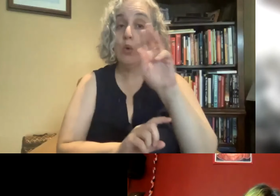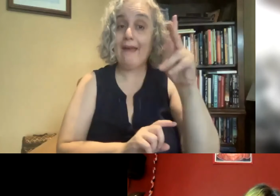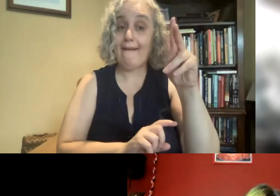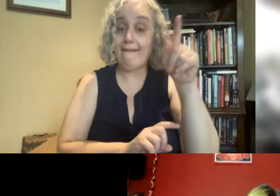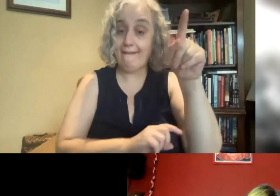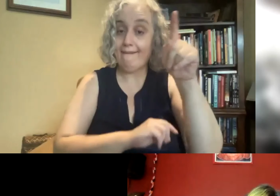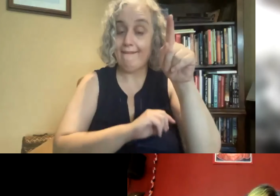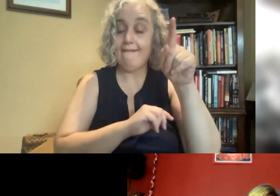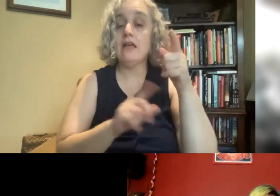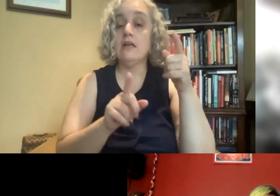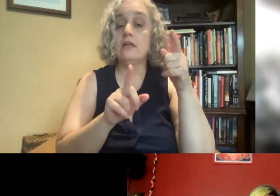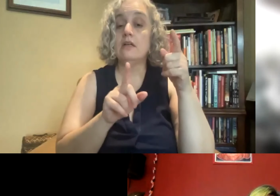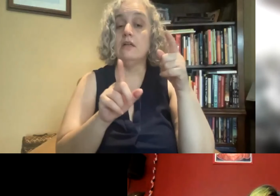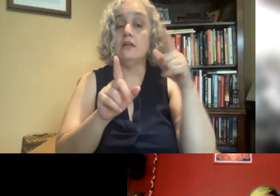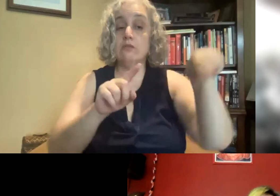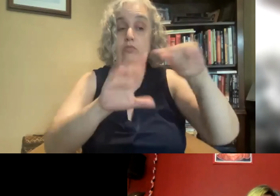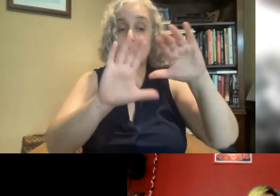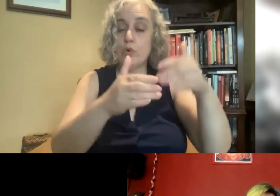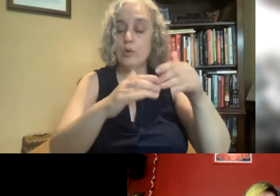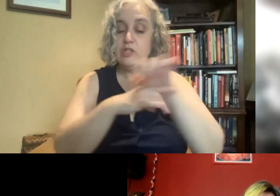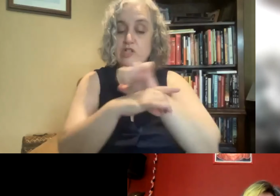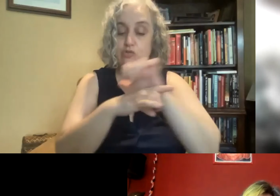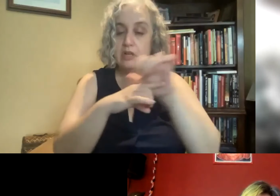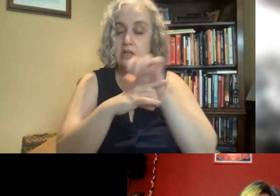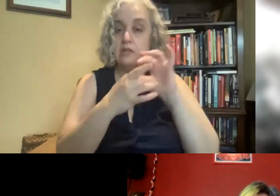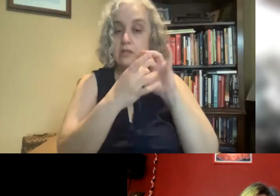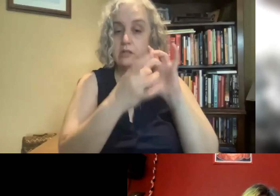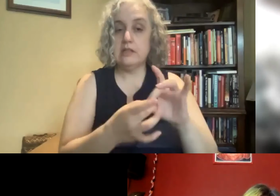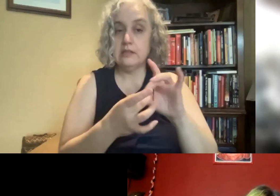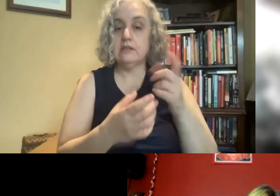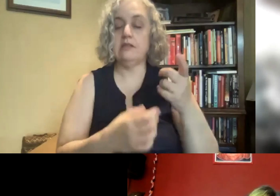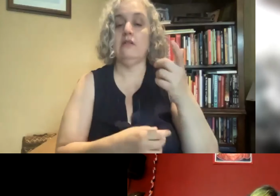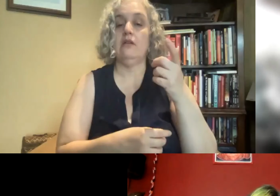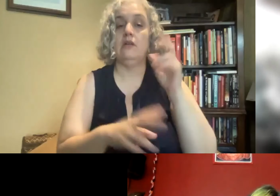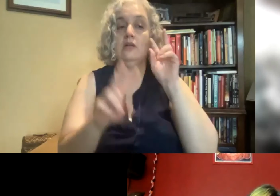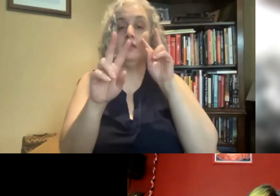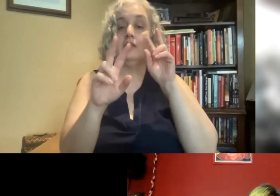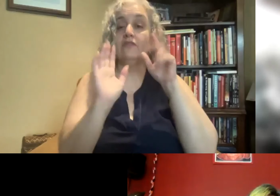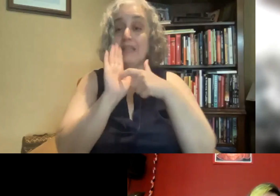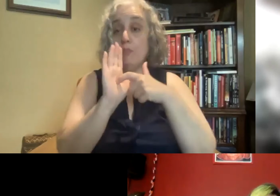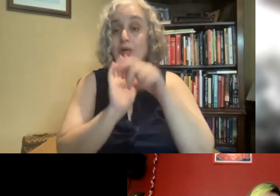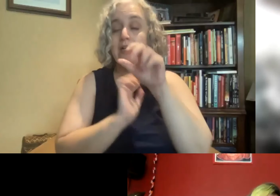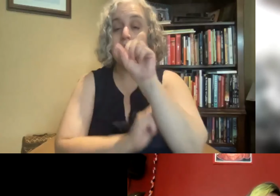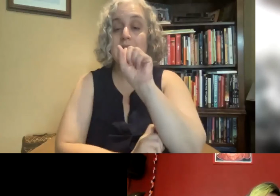train applications like Seeing AI to recognize objects in my environment,